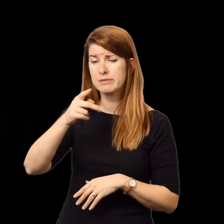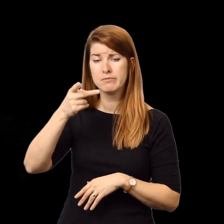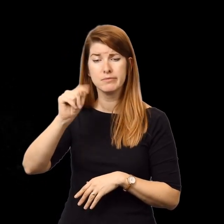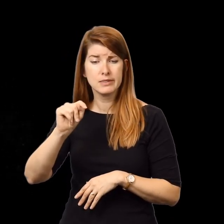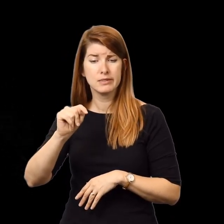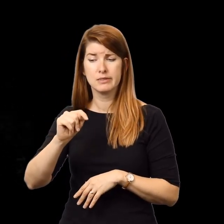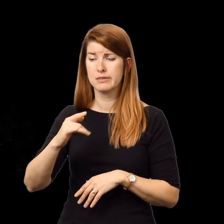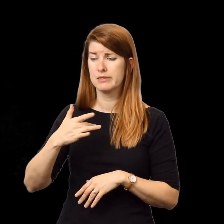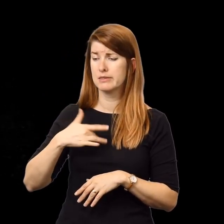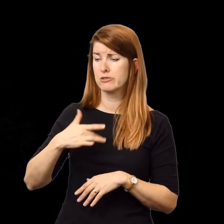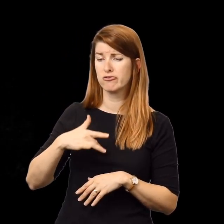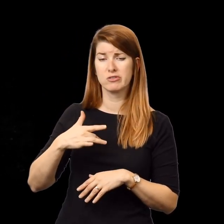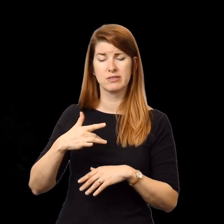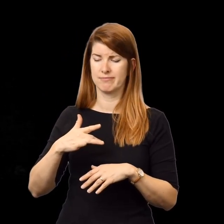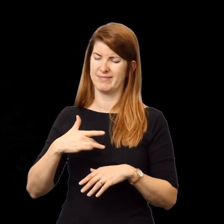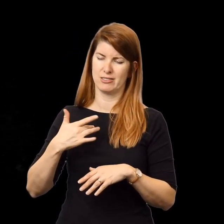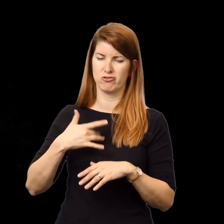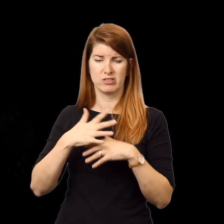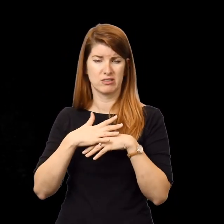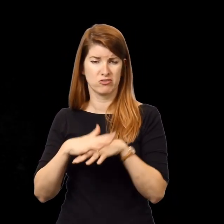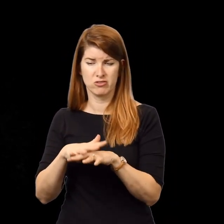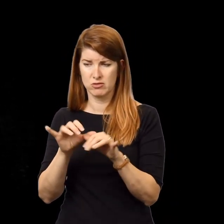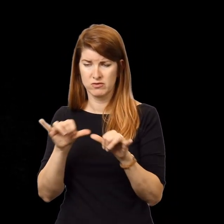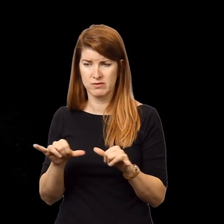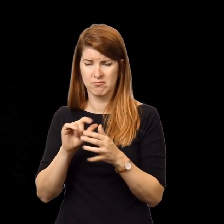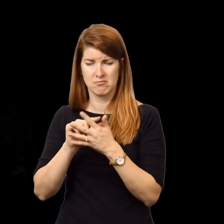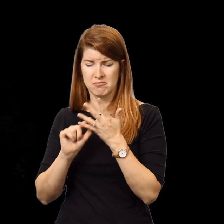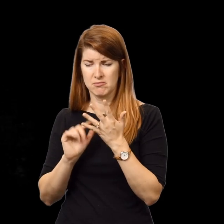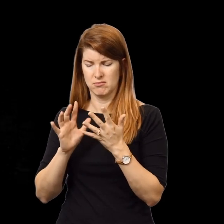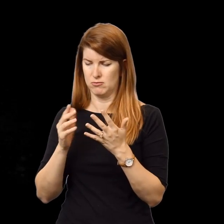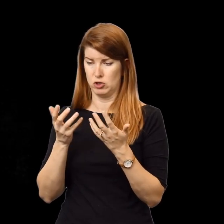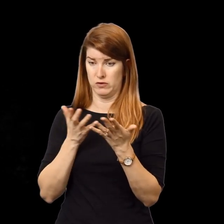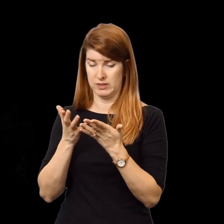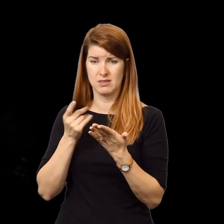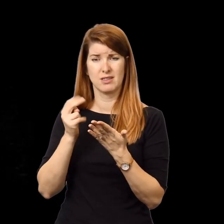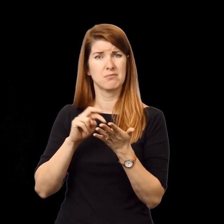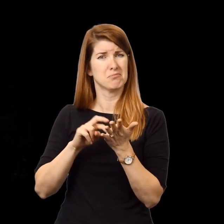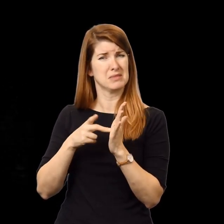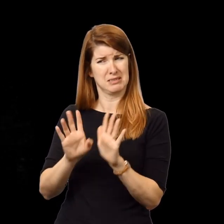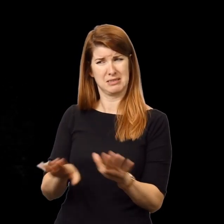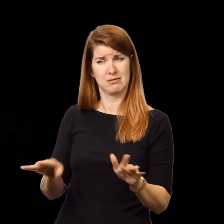or sensory integration services, then these kids continue to struggle,